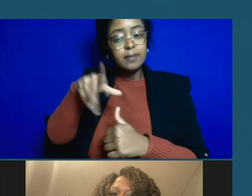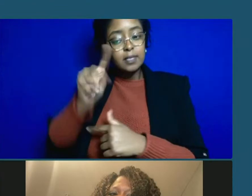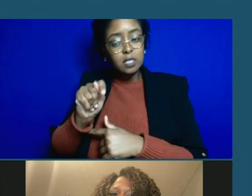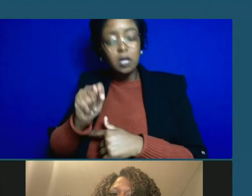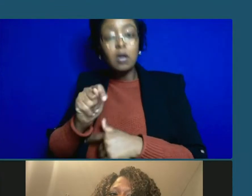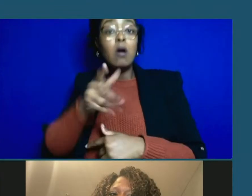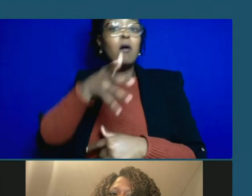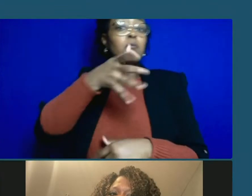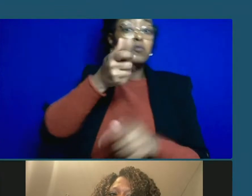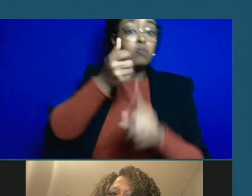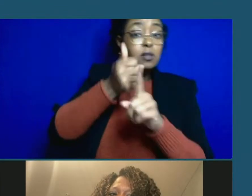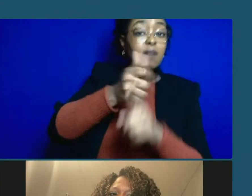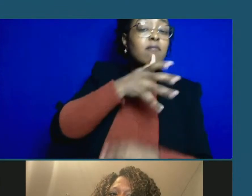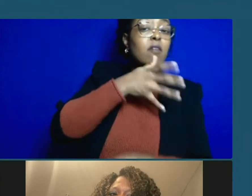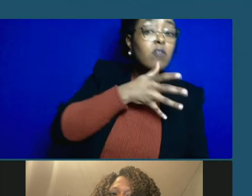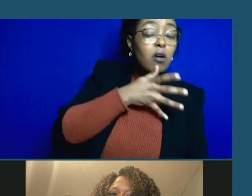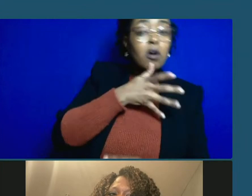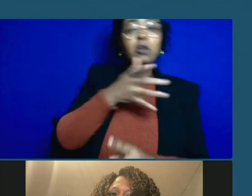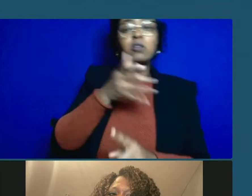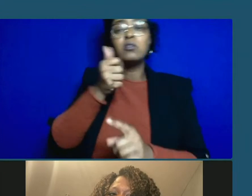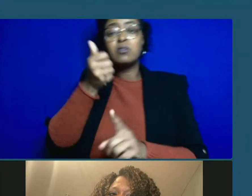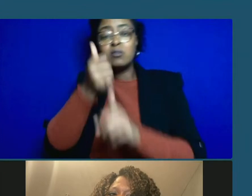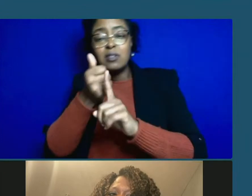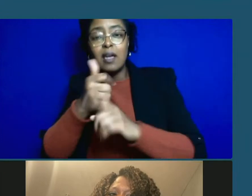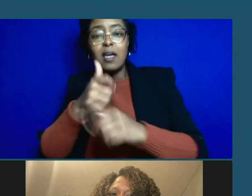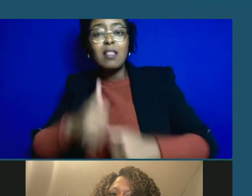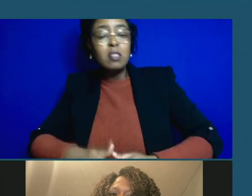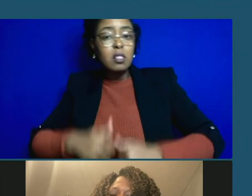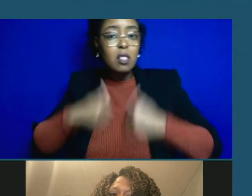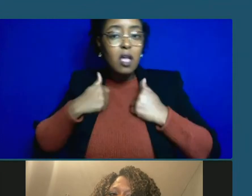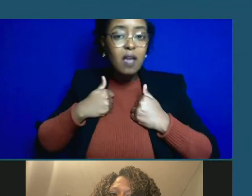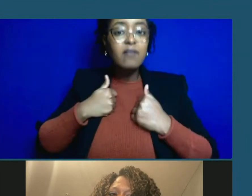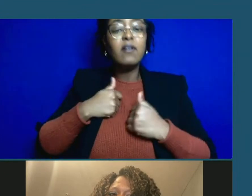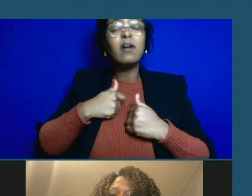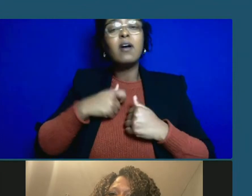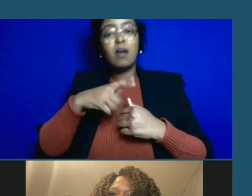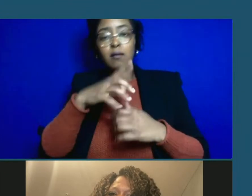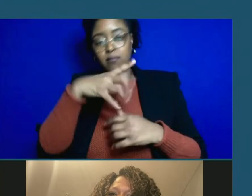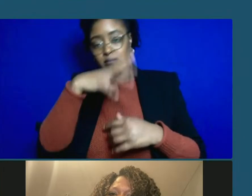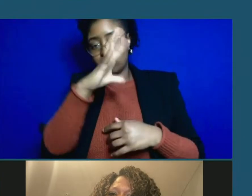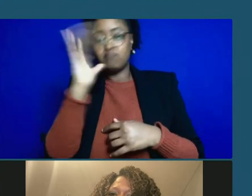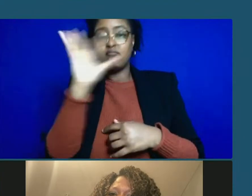superintendent. A mother, a person who's lived experiences